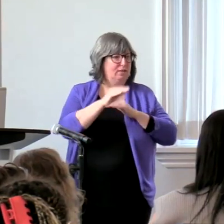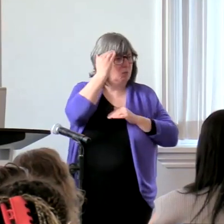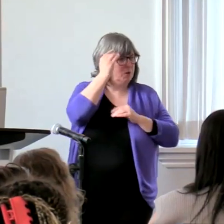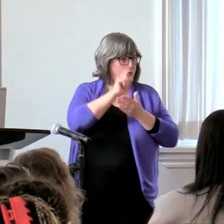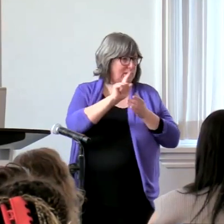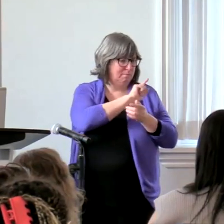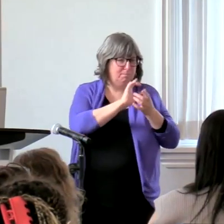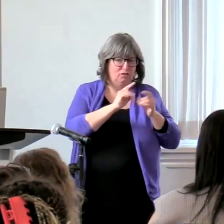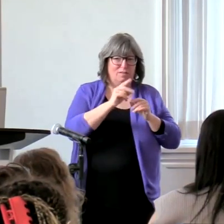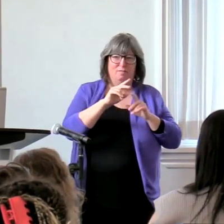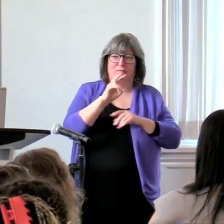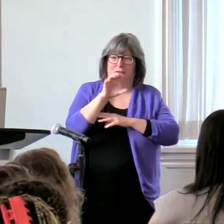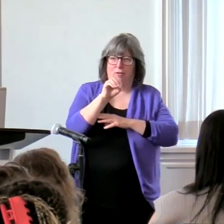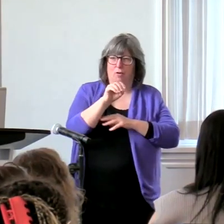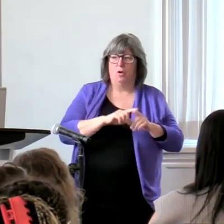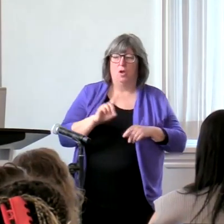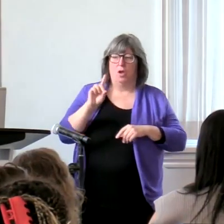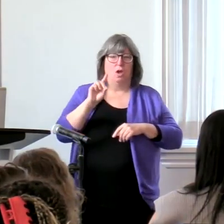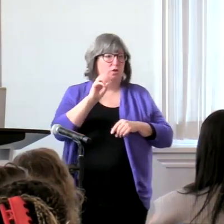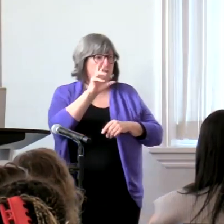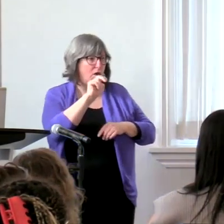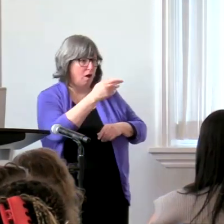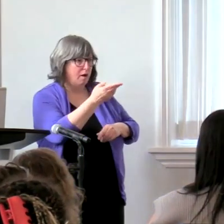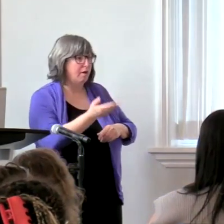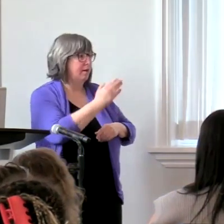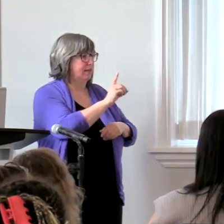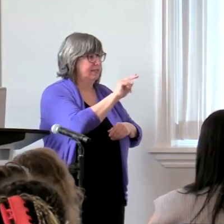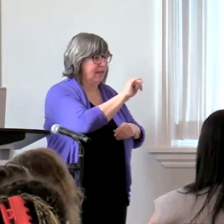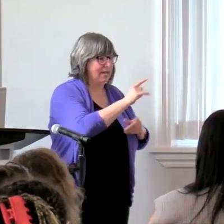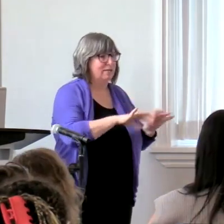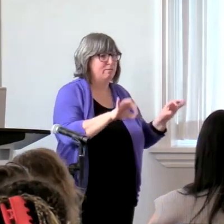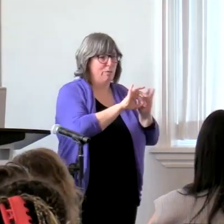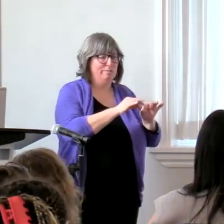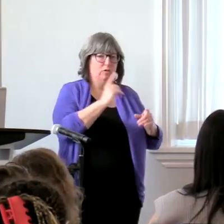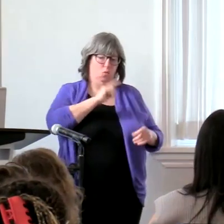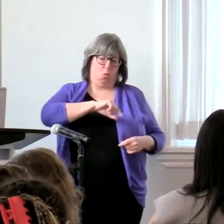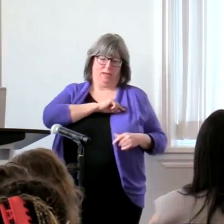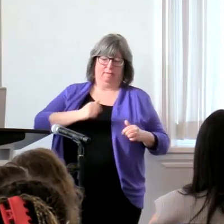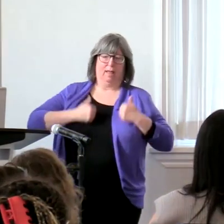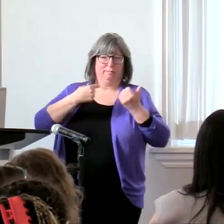And also, Dawn and Danny for showing how important it is to talk about quality of life